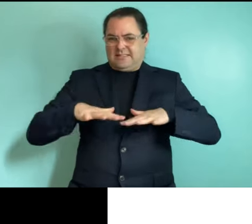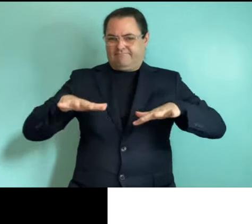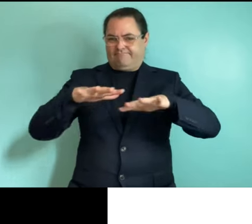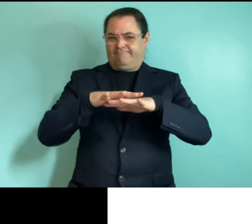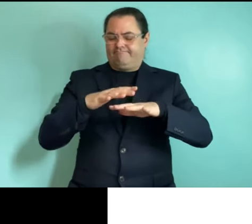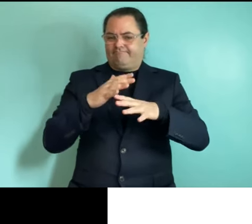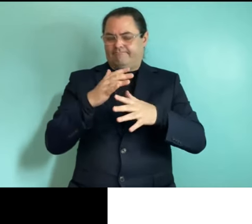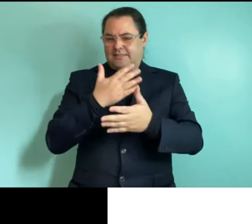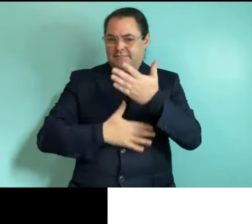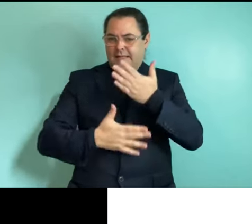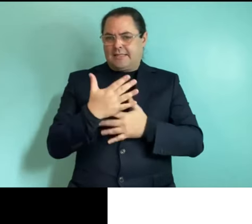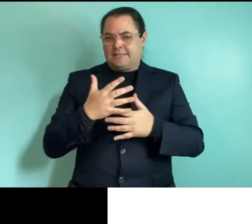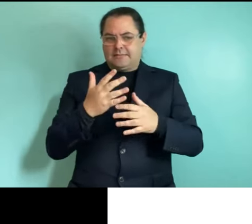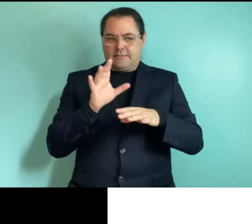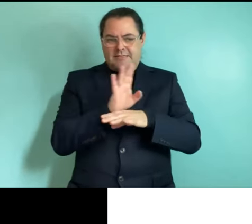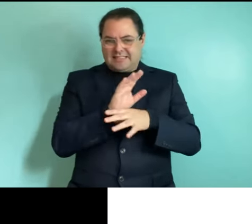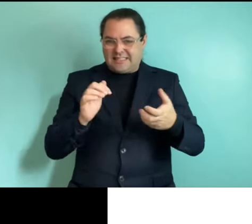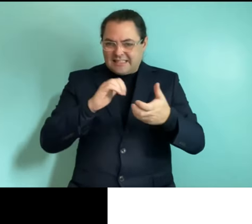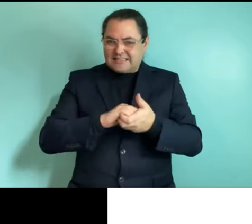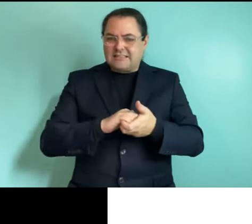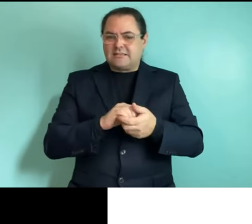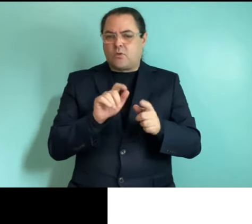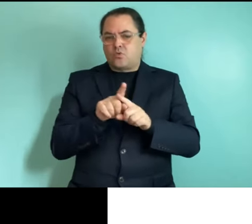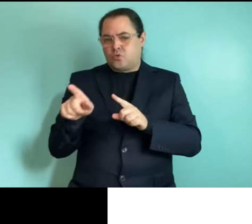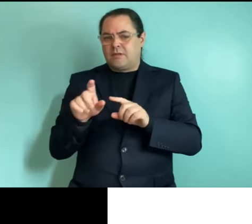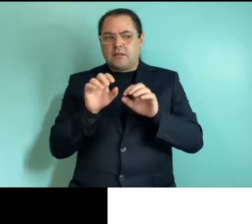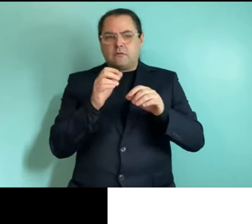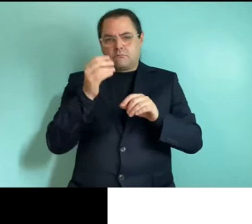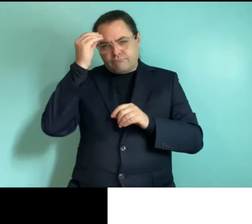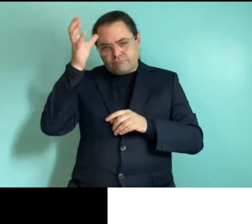developing partnerships to, you know, share your expertise in disability inclusion.